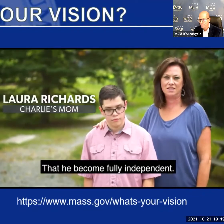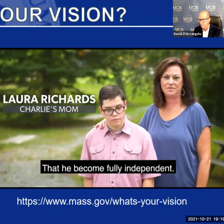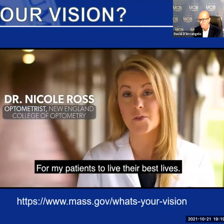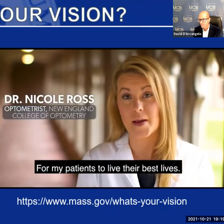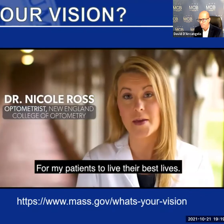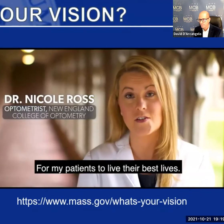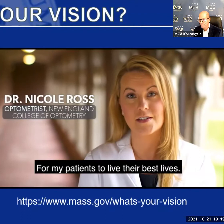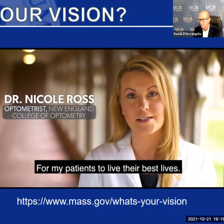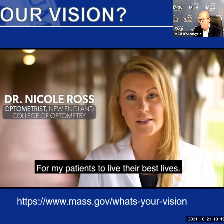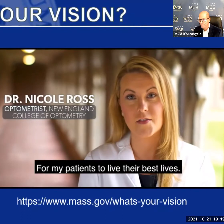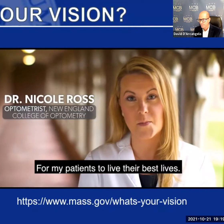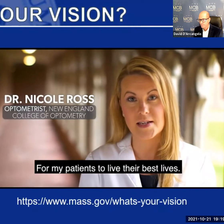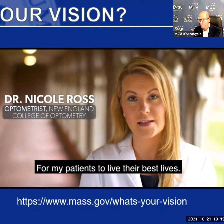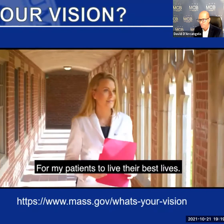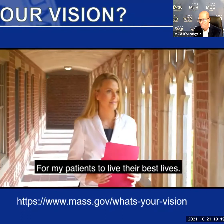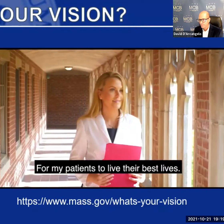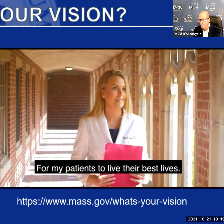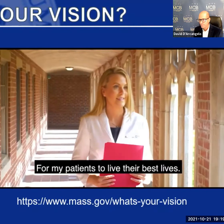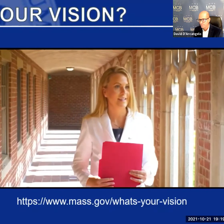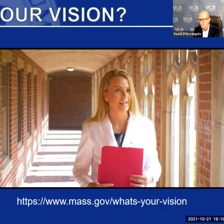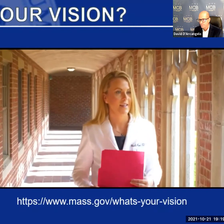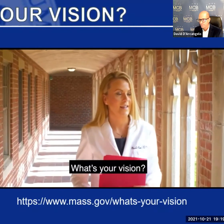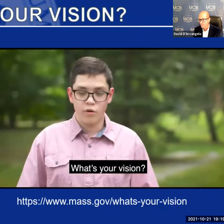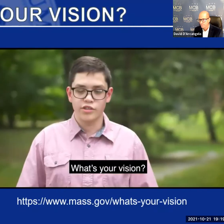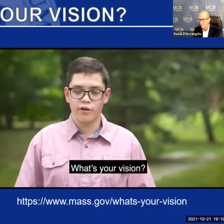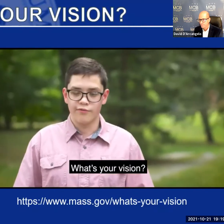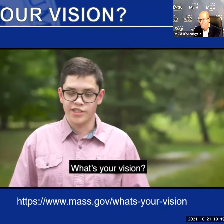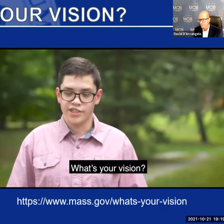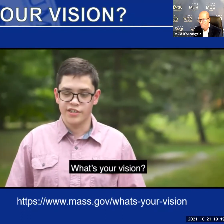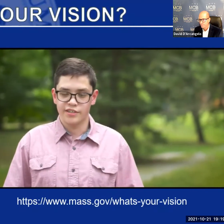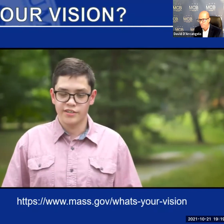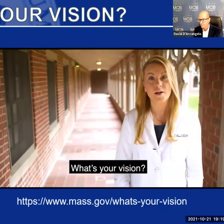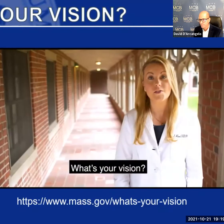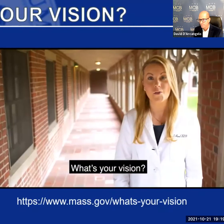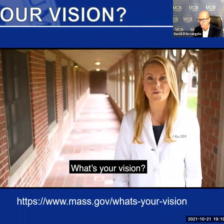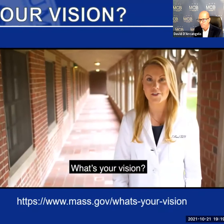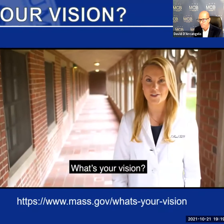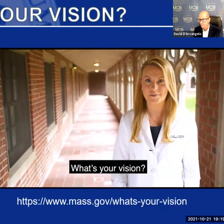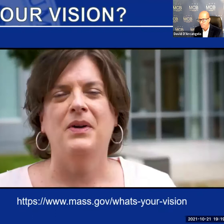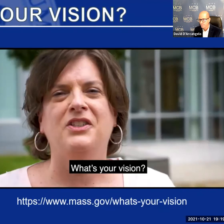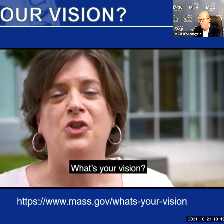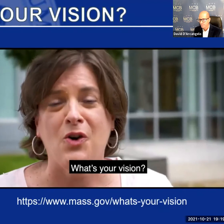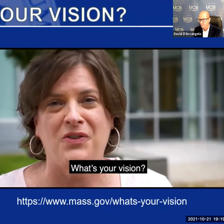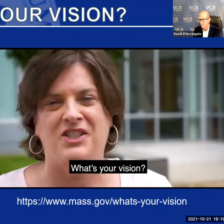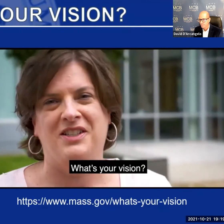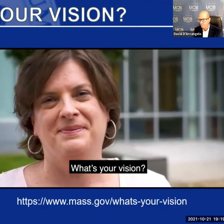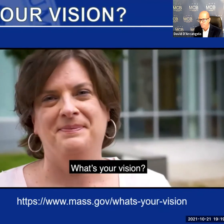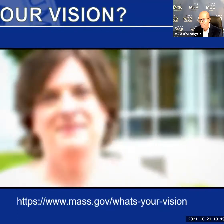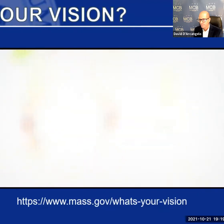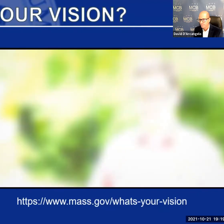from my patients to live their best lives. What's your vision?